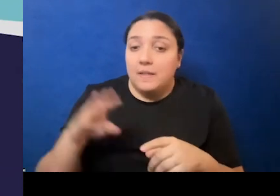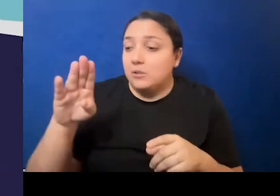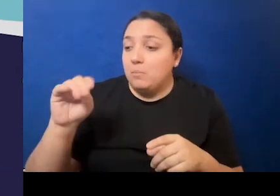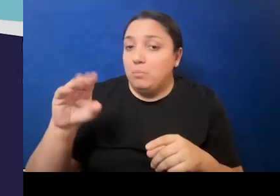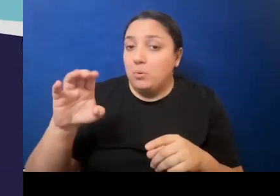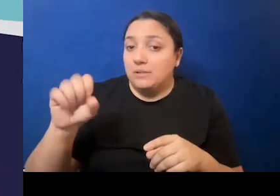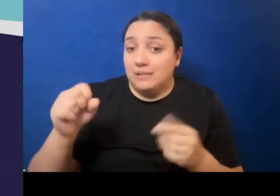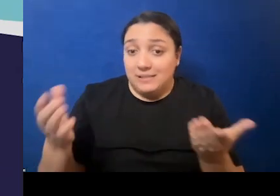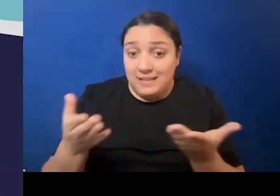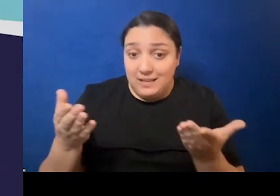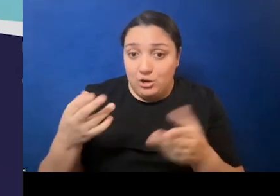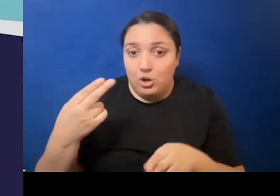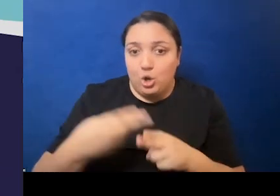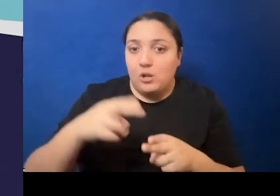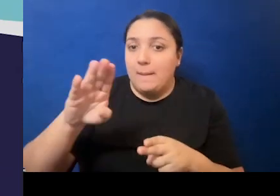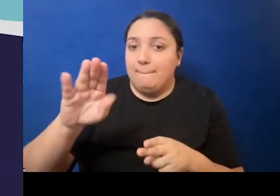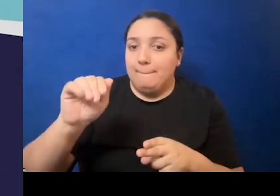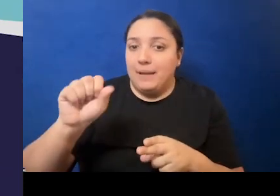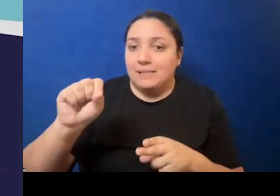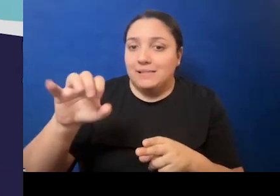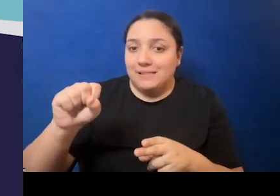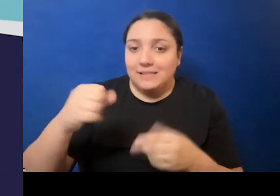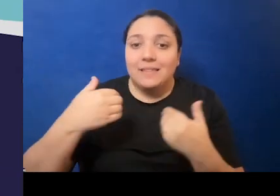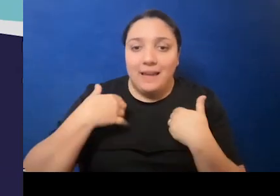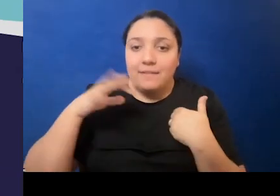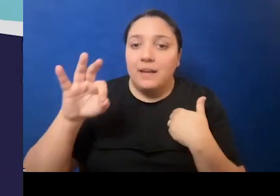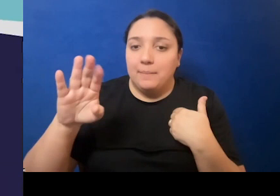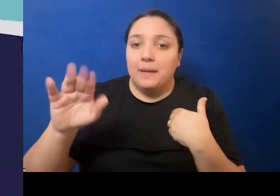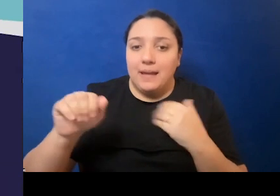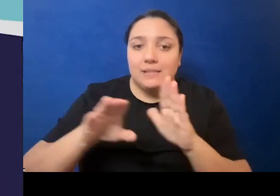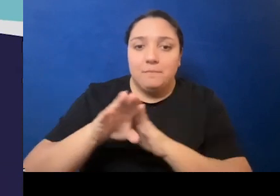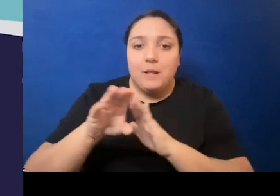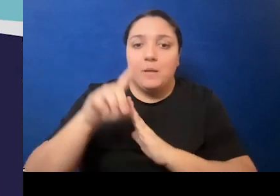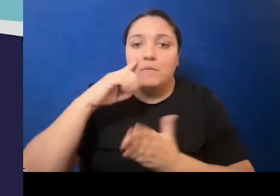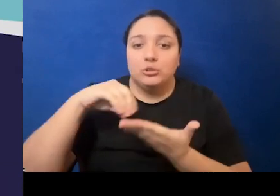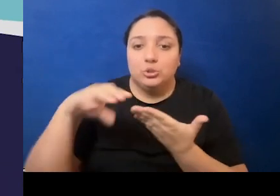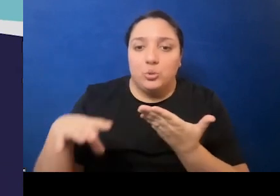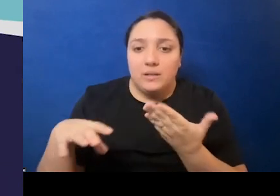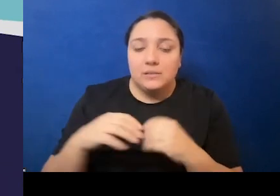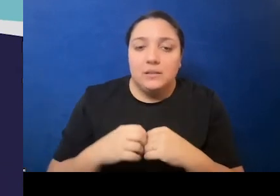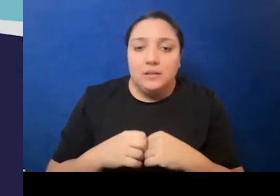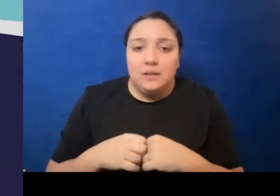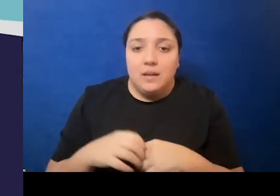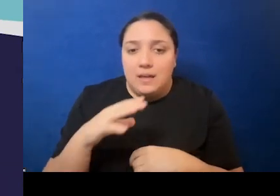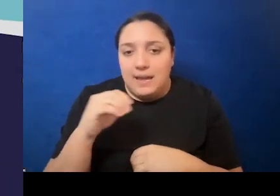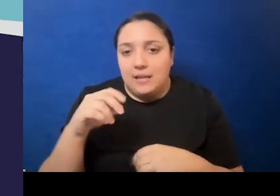THERE IS BASIS, THERE IS FBA DEVELOPED FOR THE STUDENT AND IN IS A PERSON COMMUNICATING TO THE